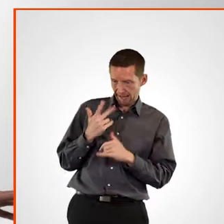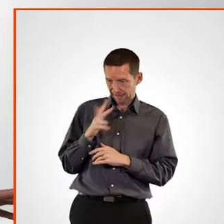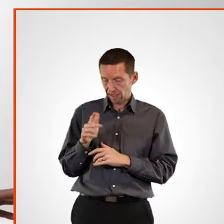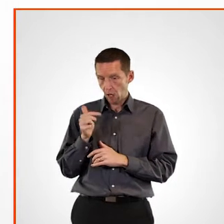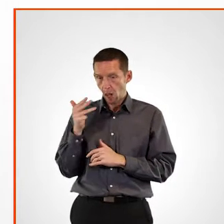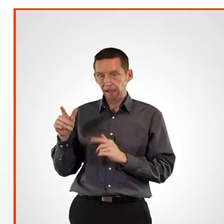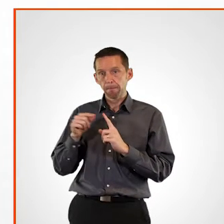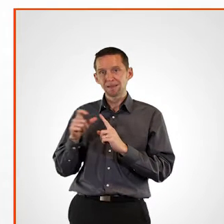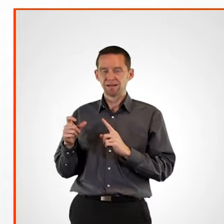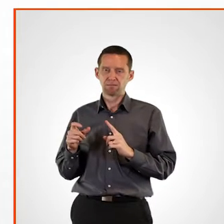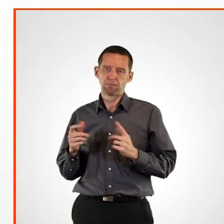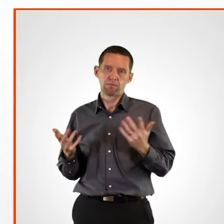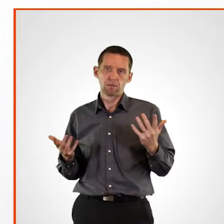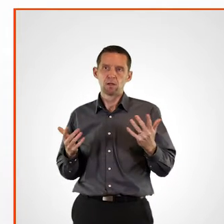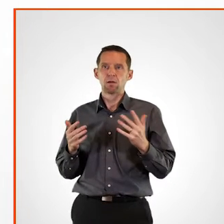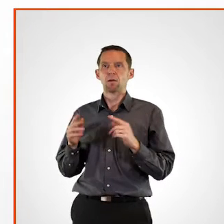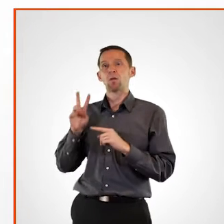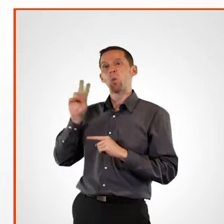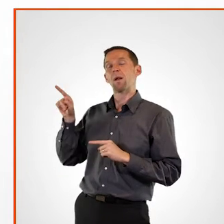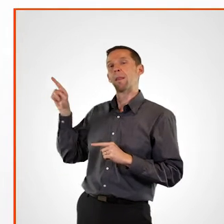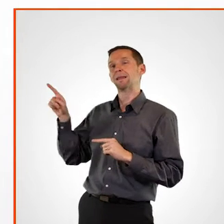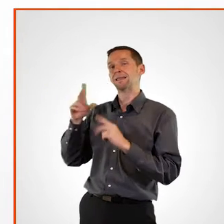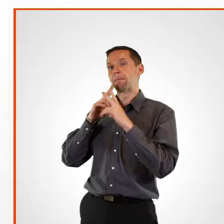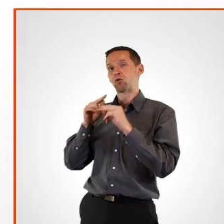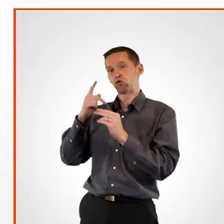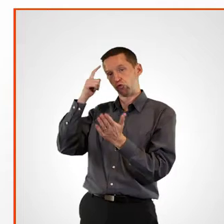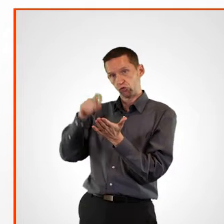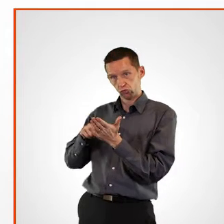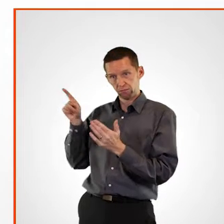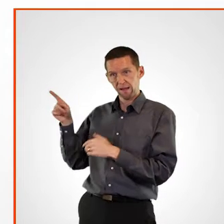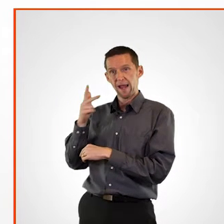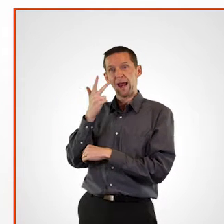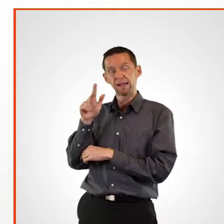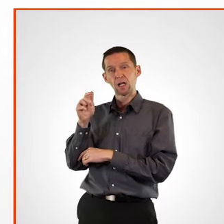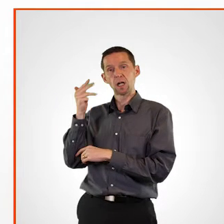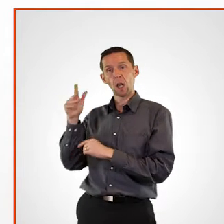just to go back to that for a minute, if you look at 80, 90 percent, 90 percent on the HINT sentences in quiet,